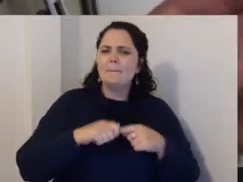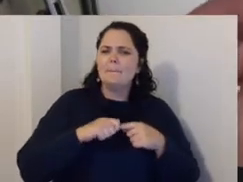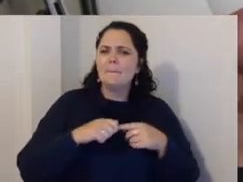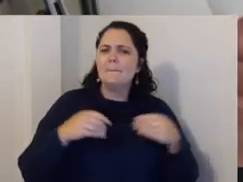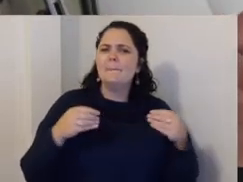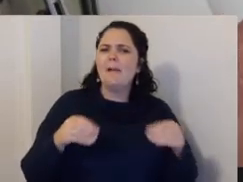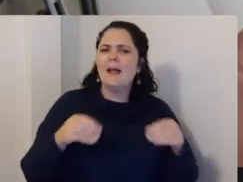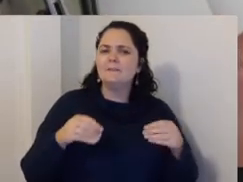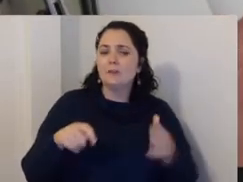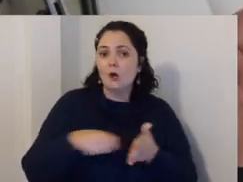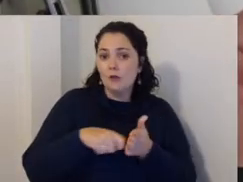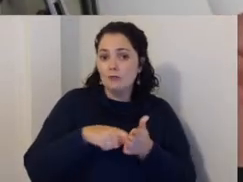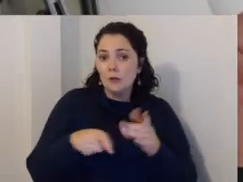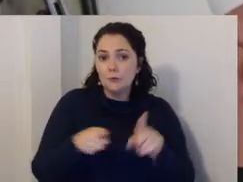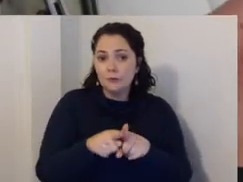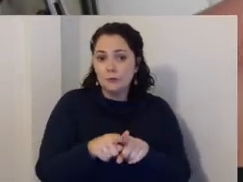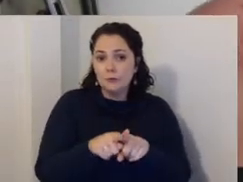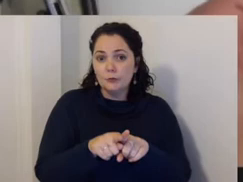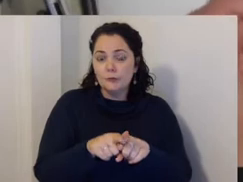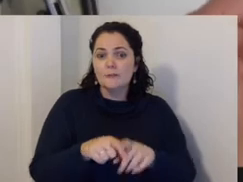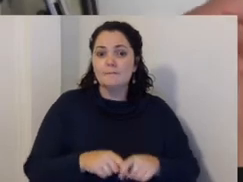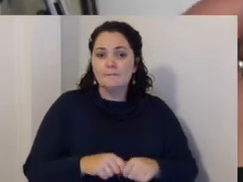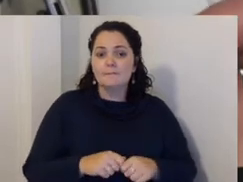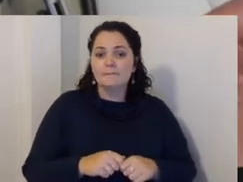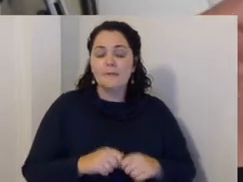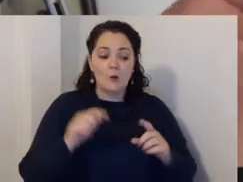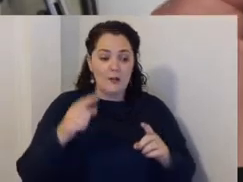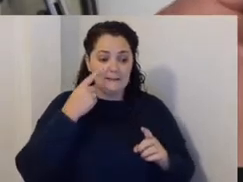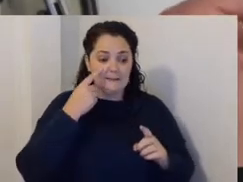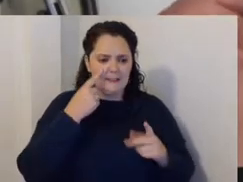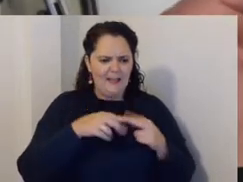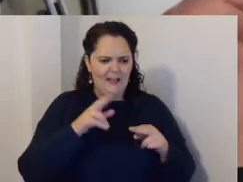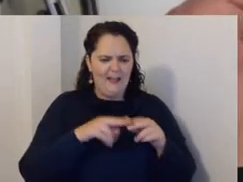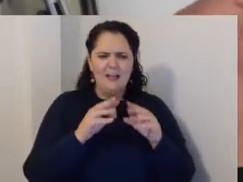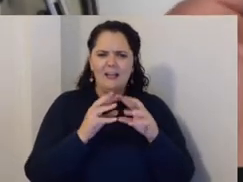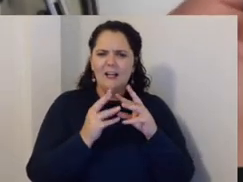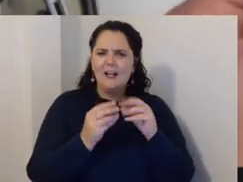and again if your plastic erasers start to look like this if they start to get black or completely